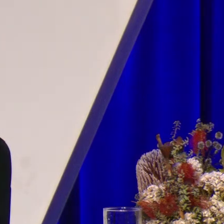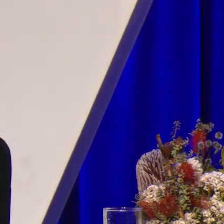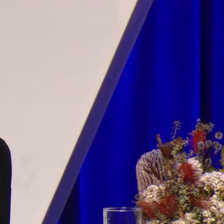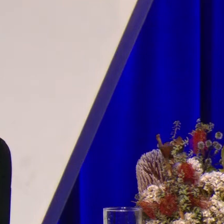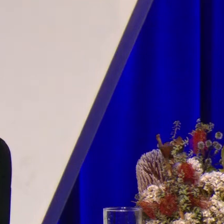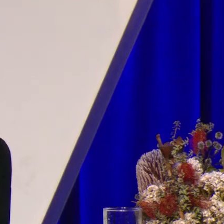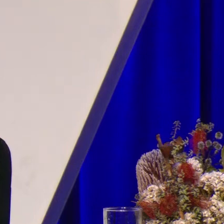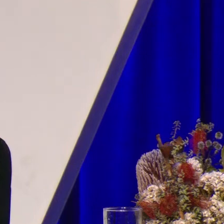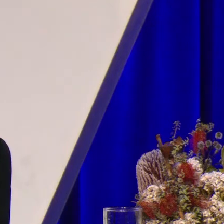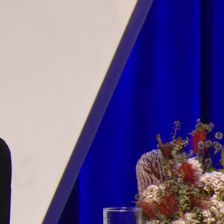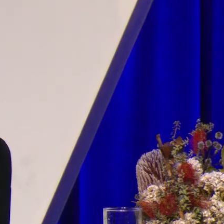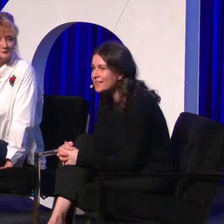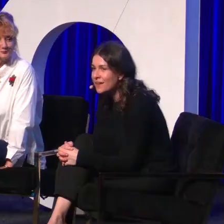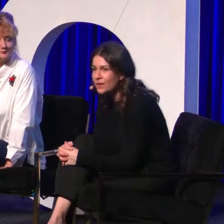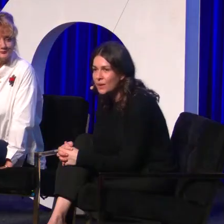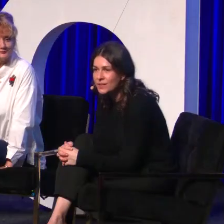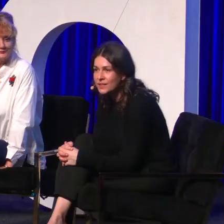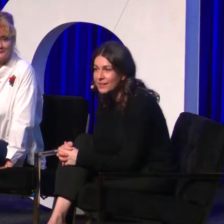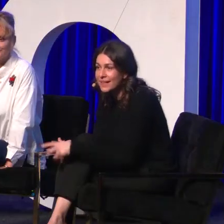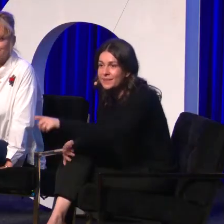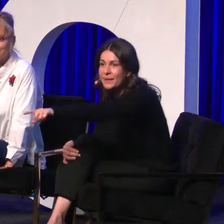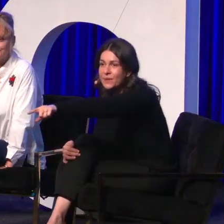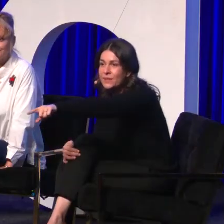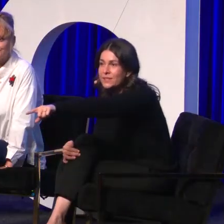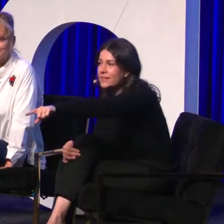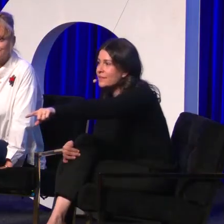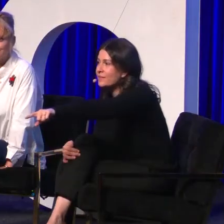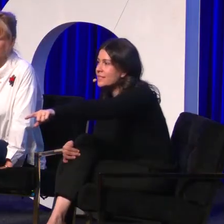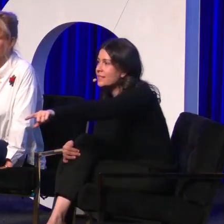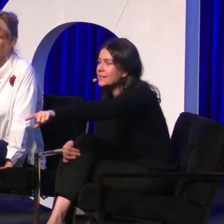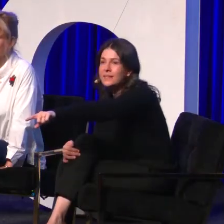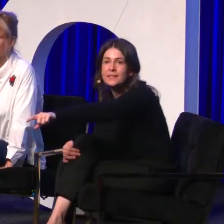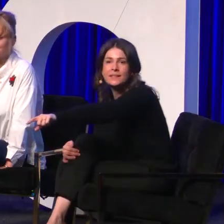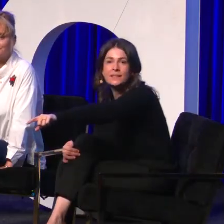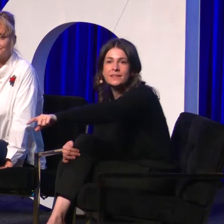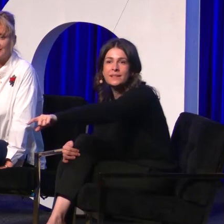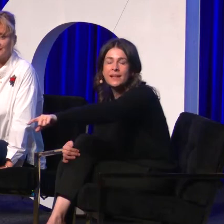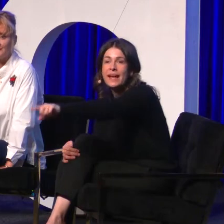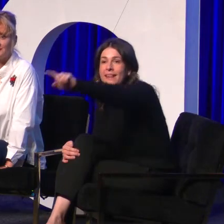They were lovely answers. Is there another question? Yes, we have a question down the front here and then,